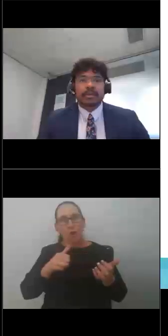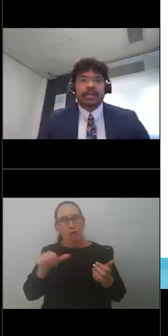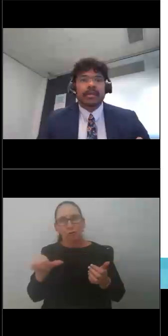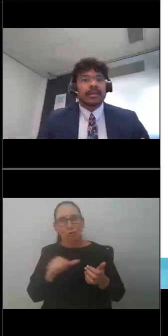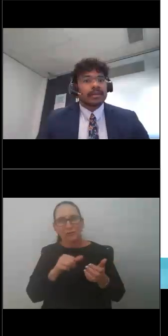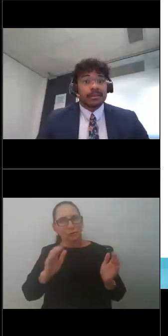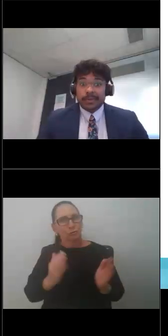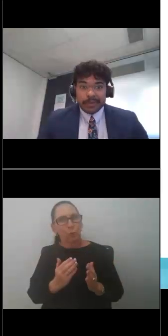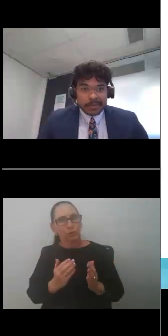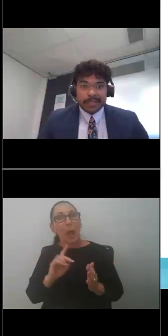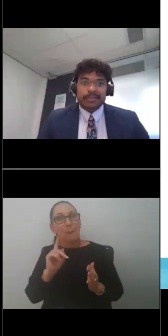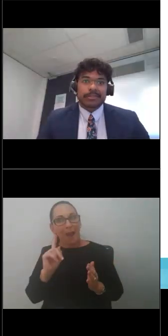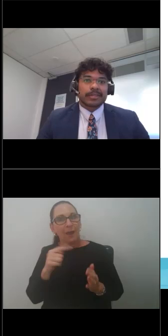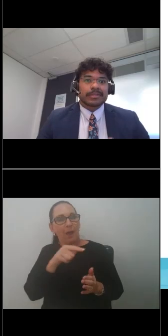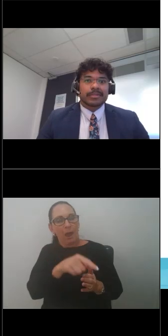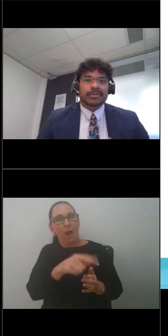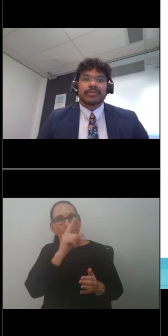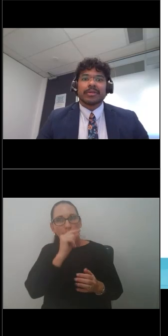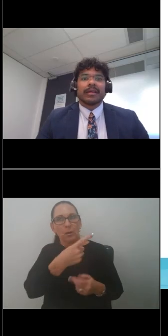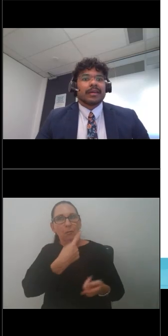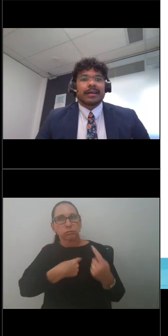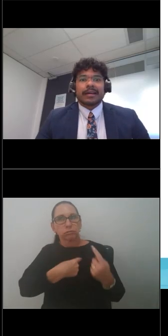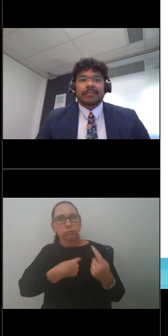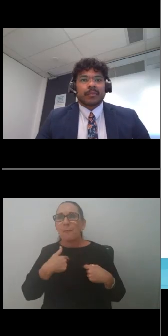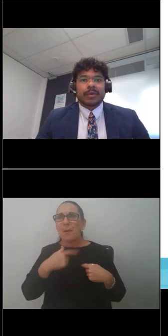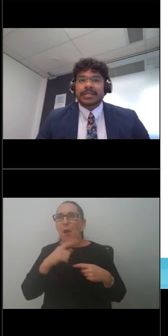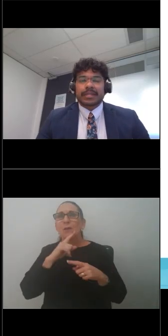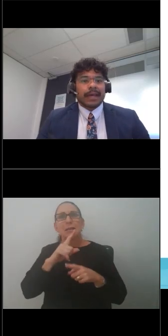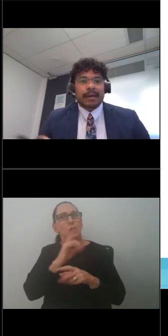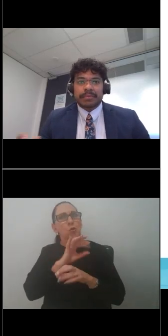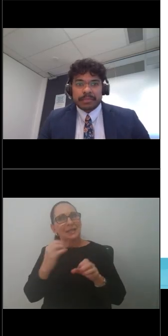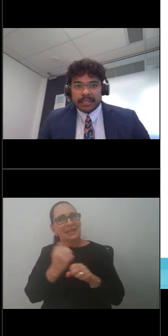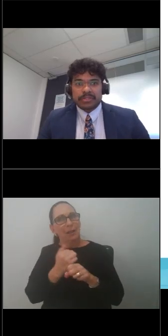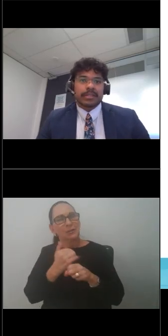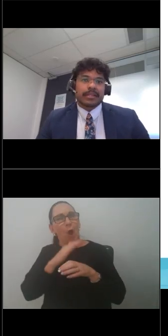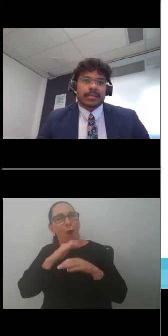me you know what he was pleading not guilty to um what was going to happen potentially the next